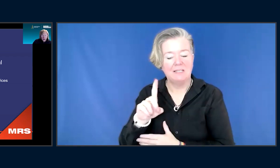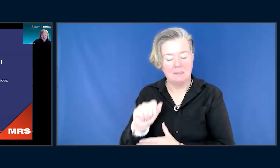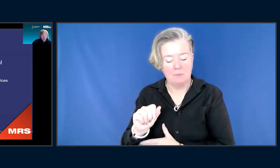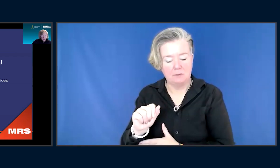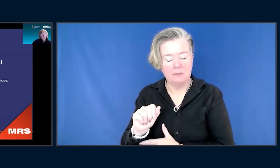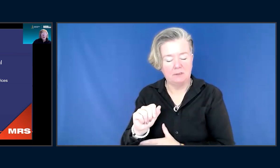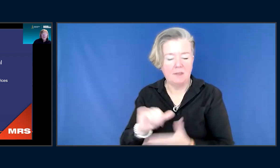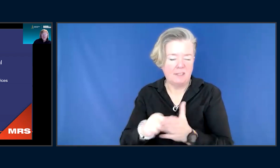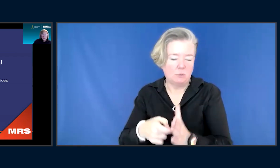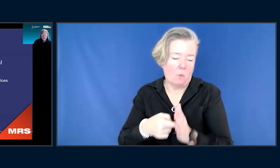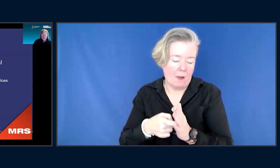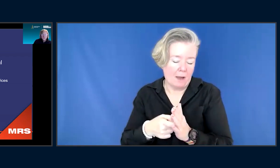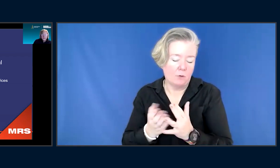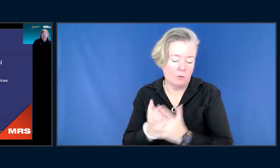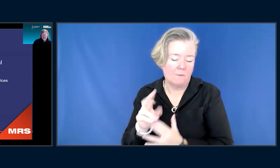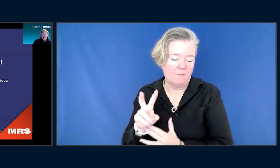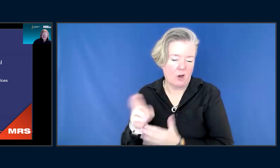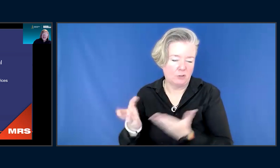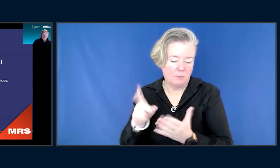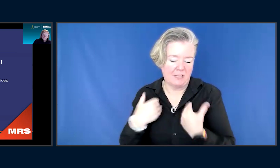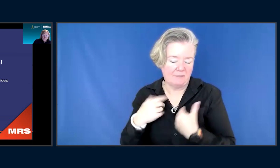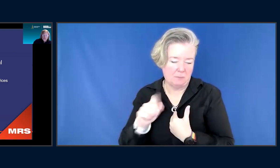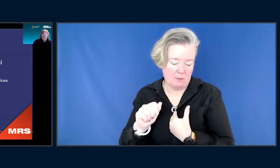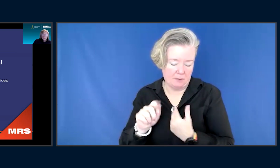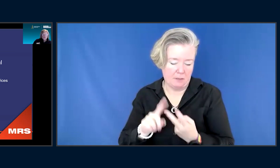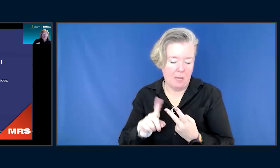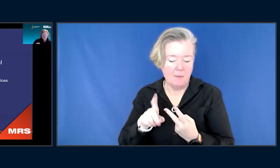a disability as required through their VR services.